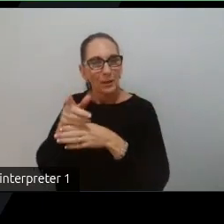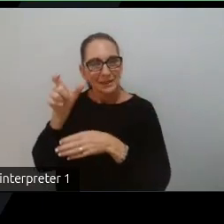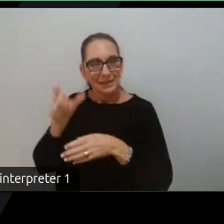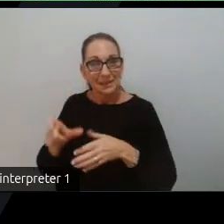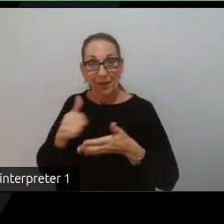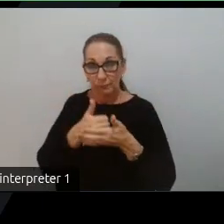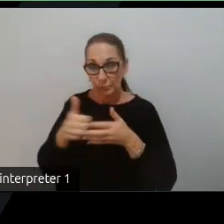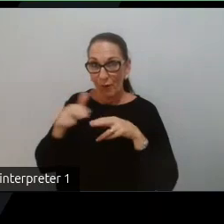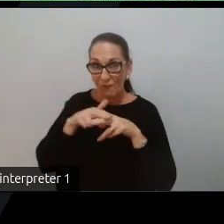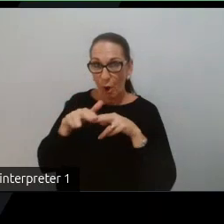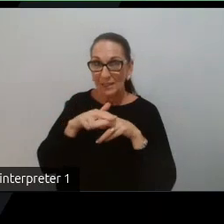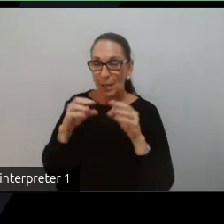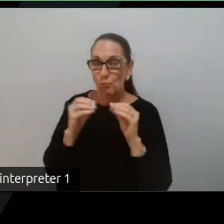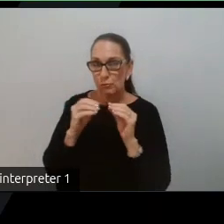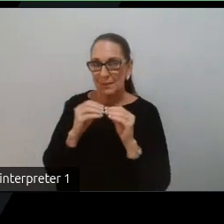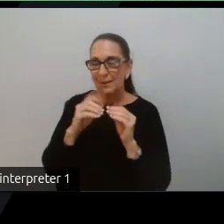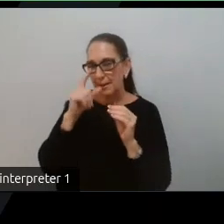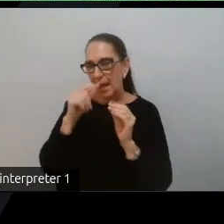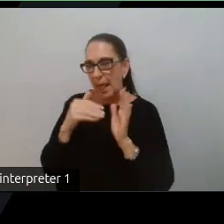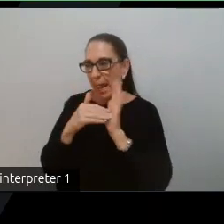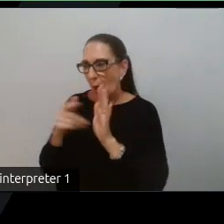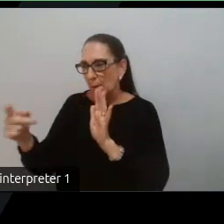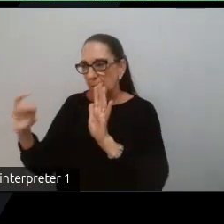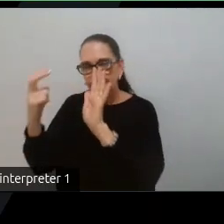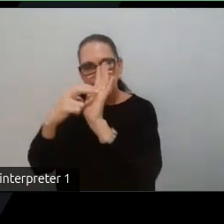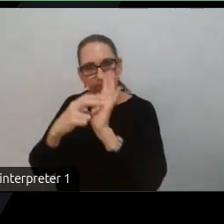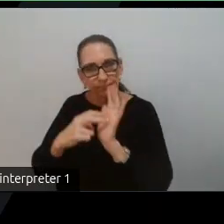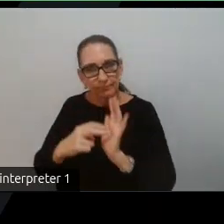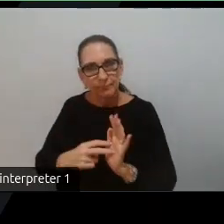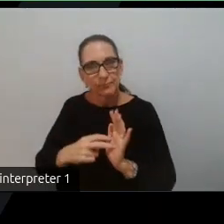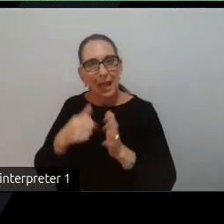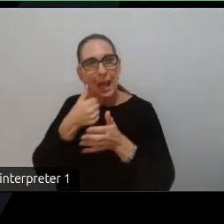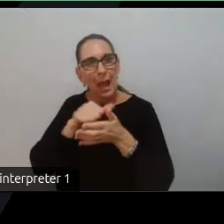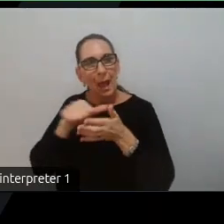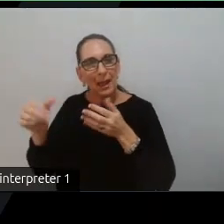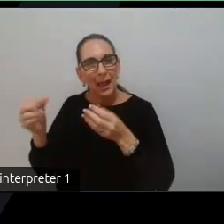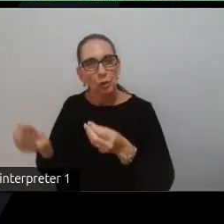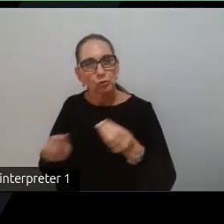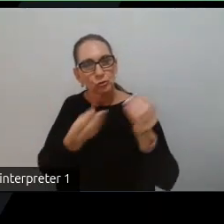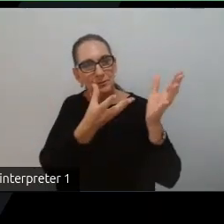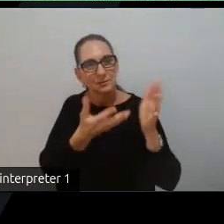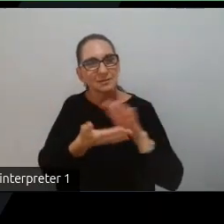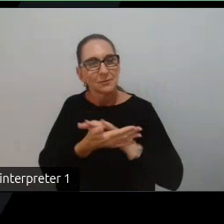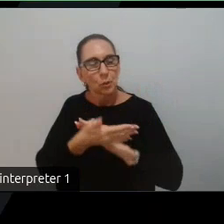assist those clients to fill out and have their application lodged with the court.